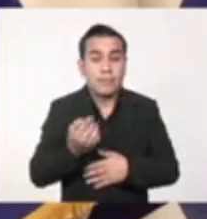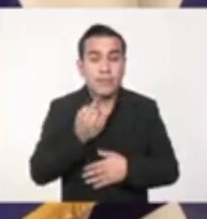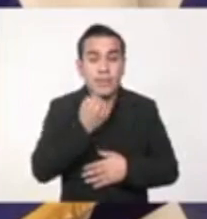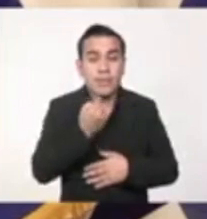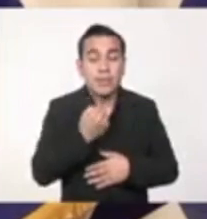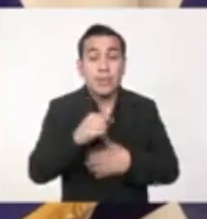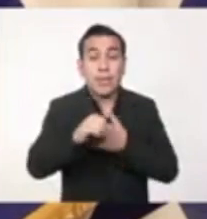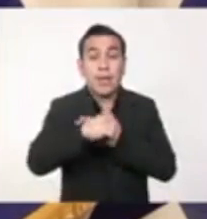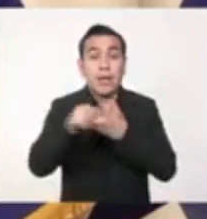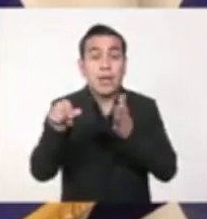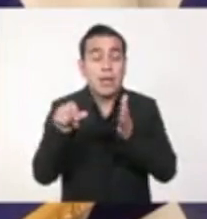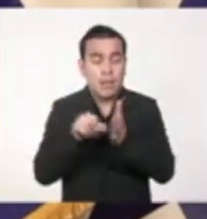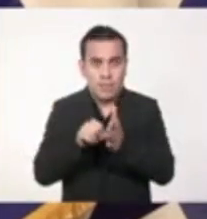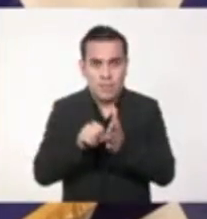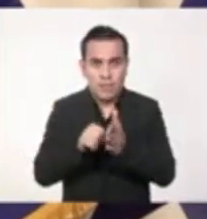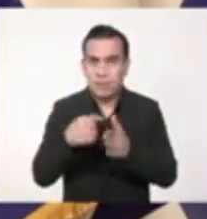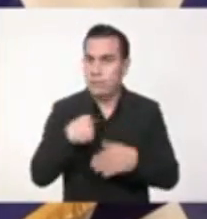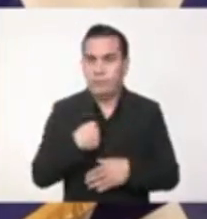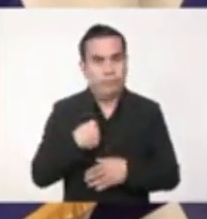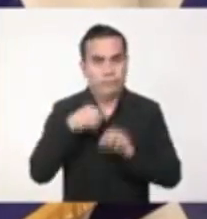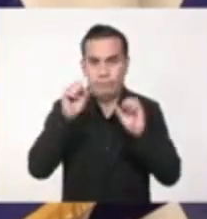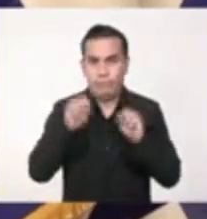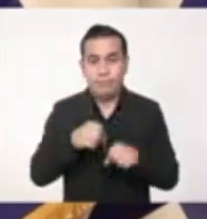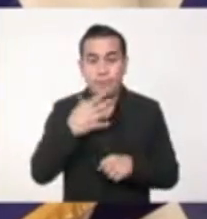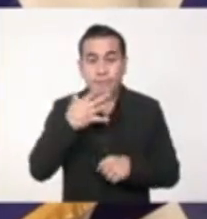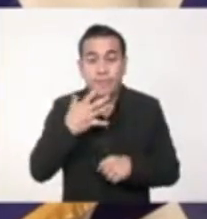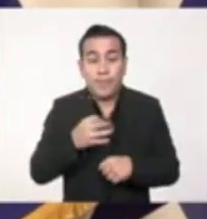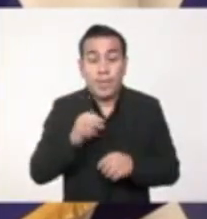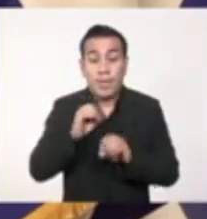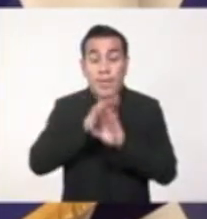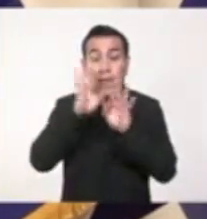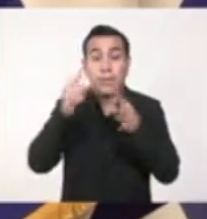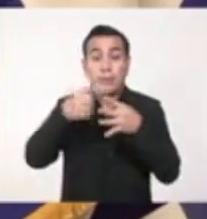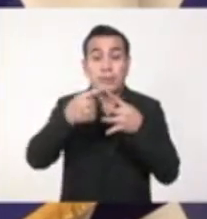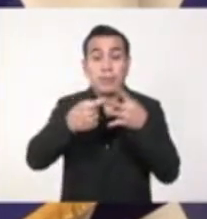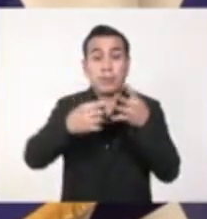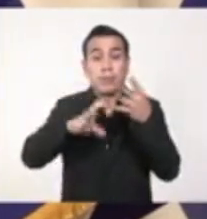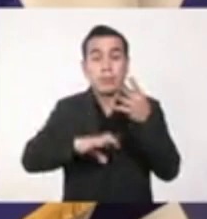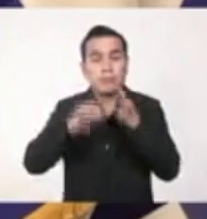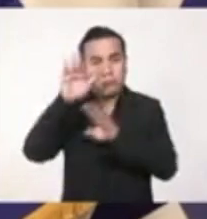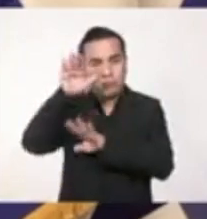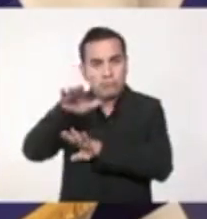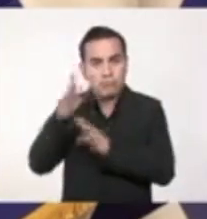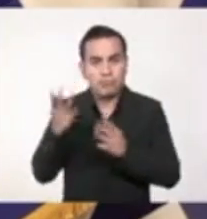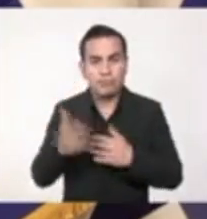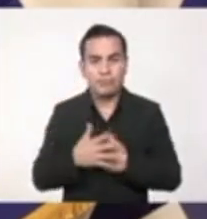it doesn't say I can do it and I'm bound by this and the